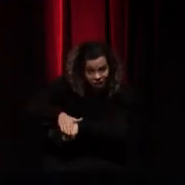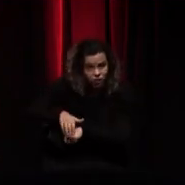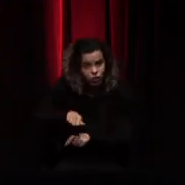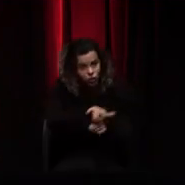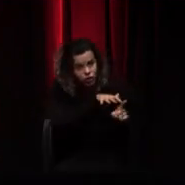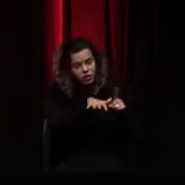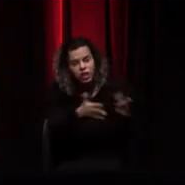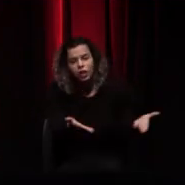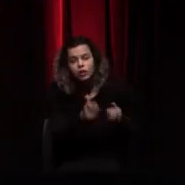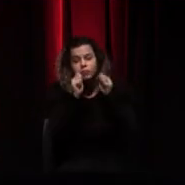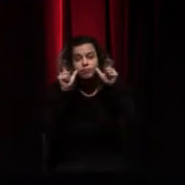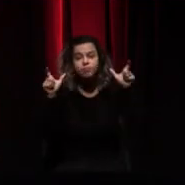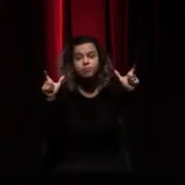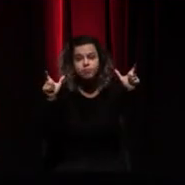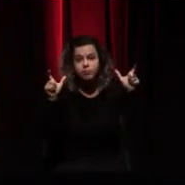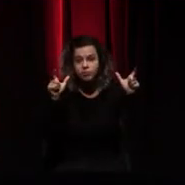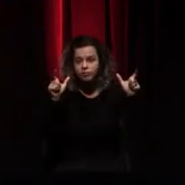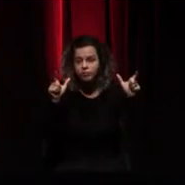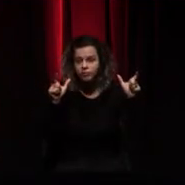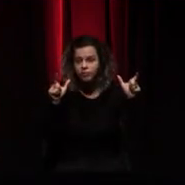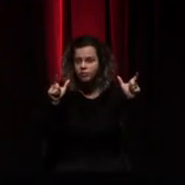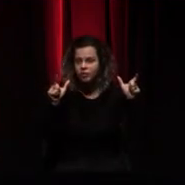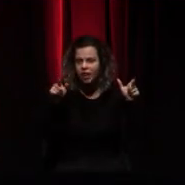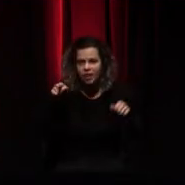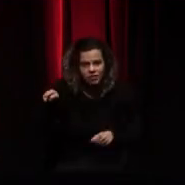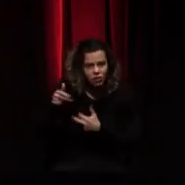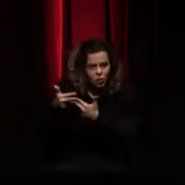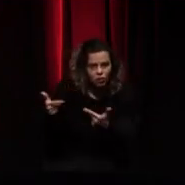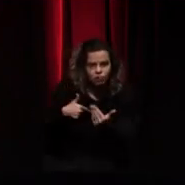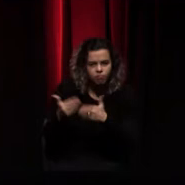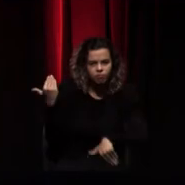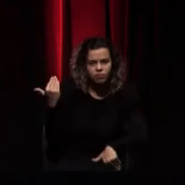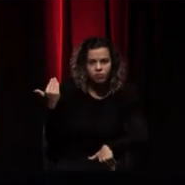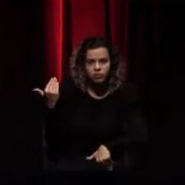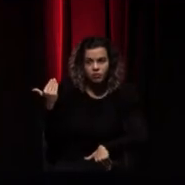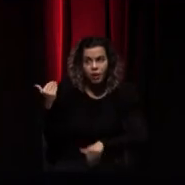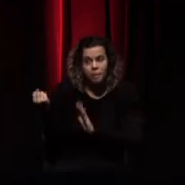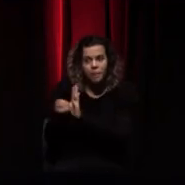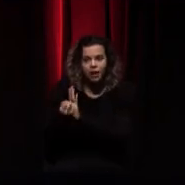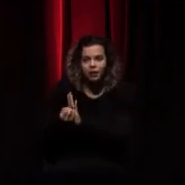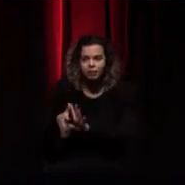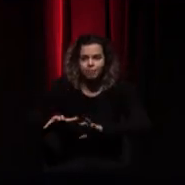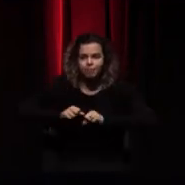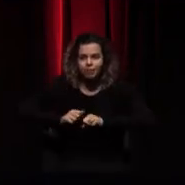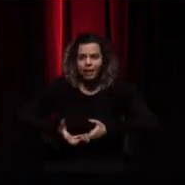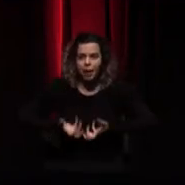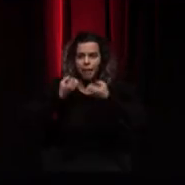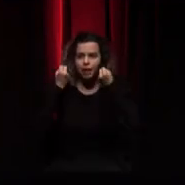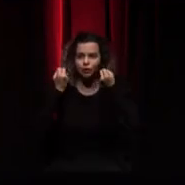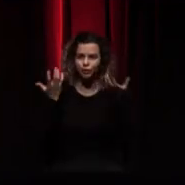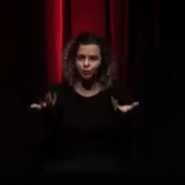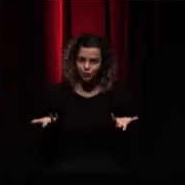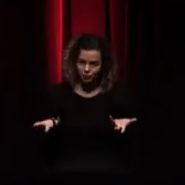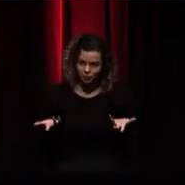it is likely the brand will be contaminated. In summary,